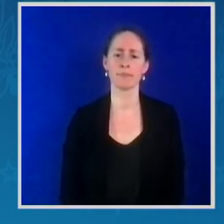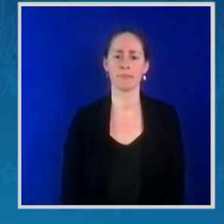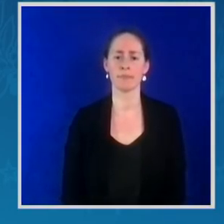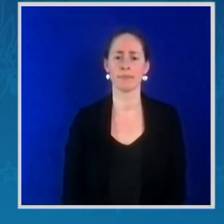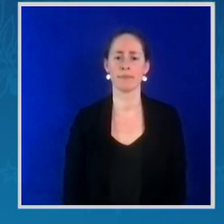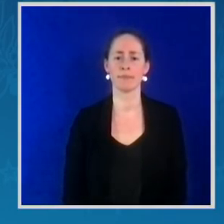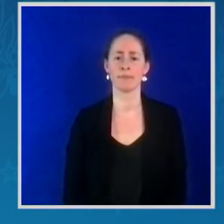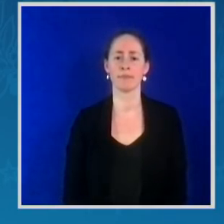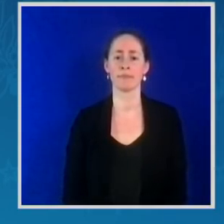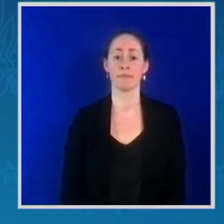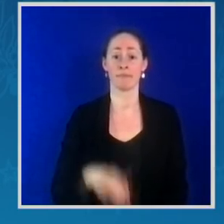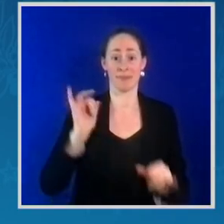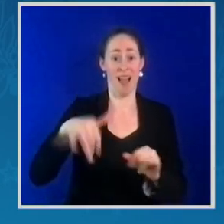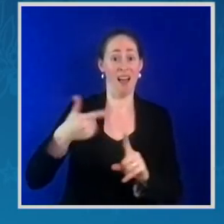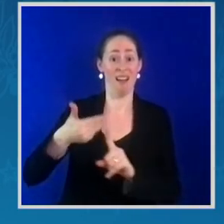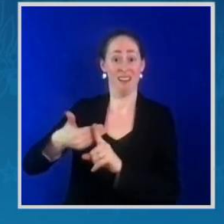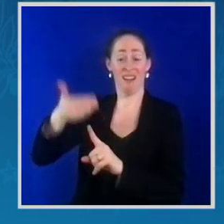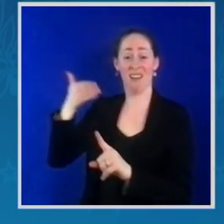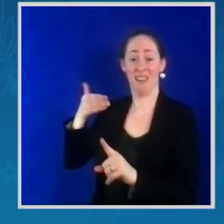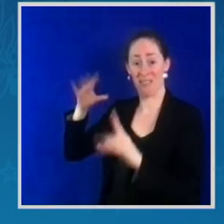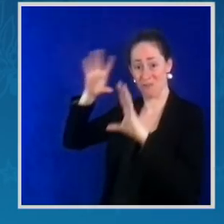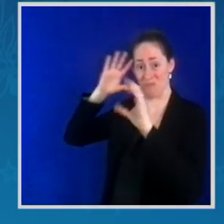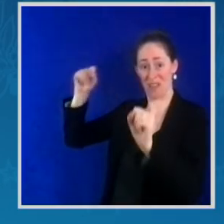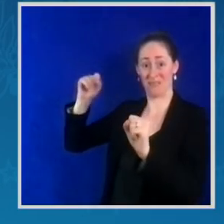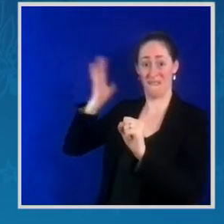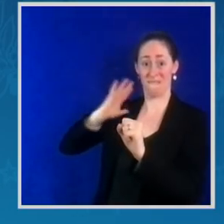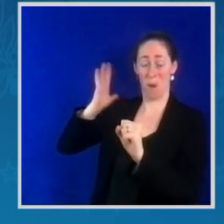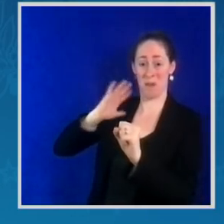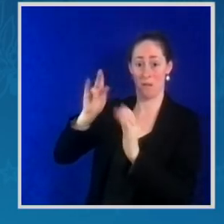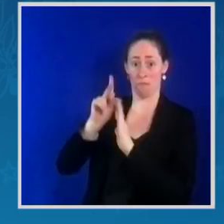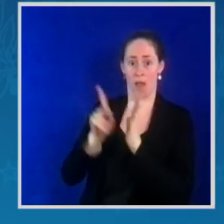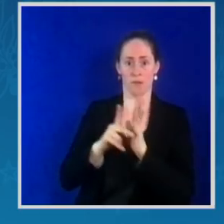and now we're coming in after it happened. We've got to locate people.